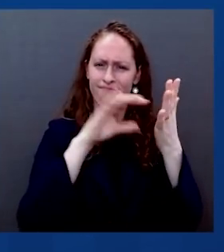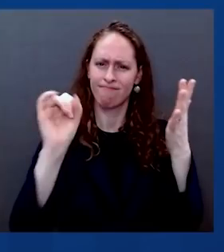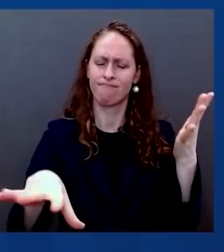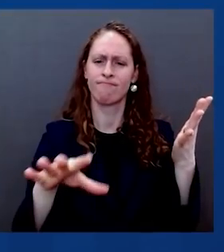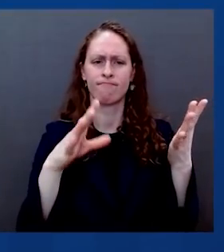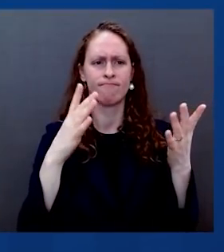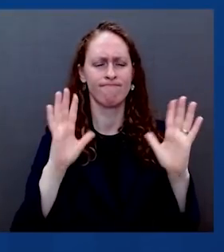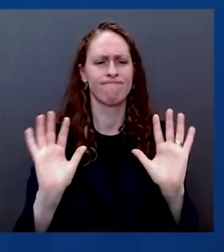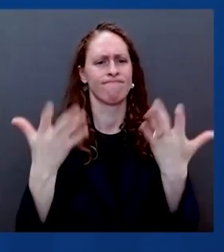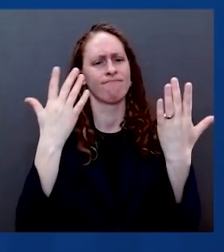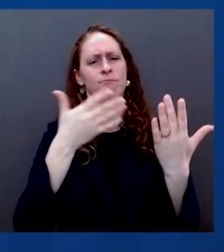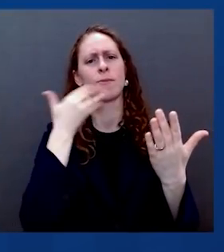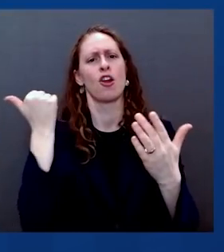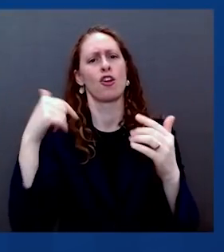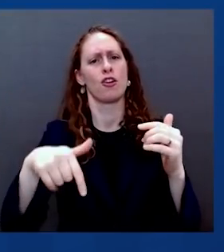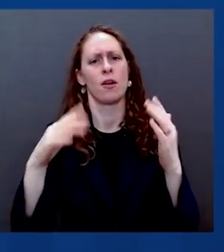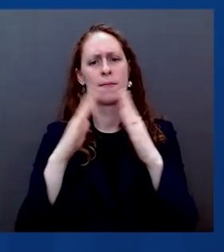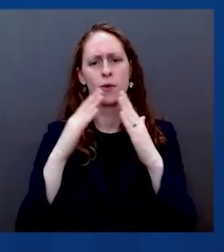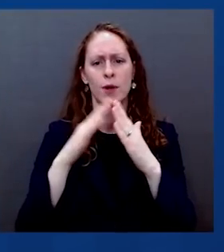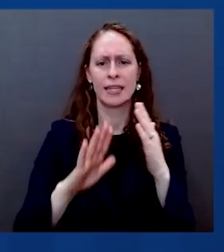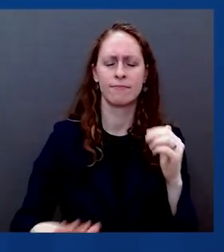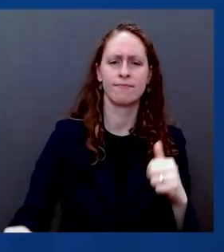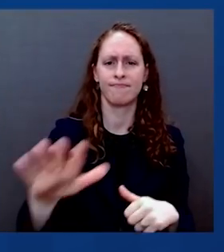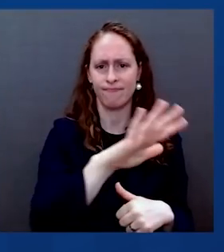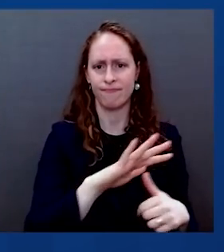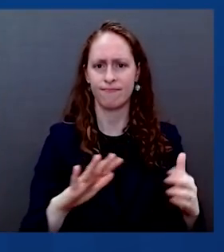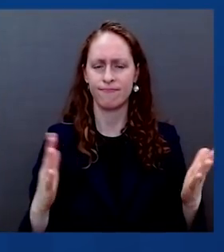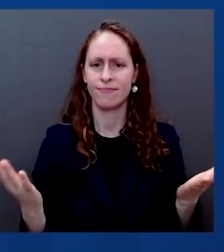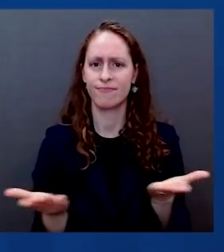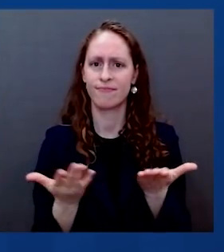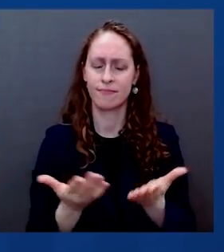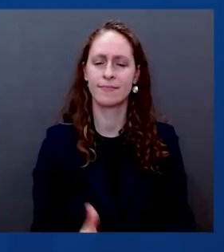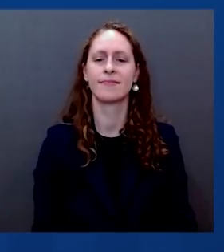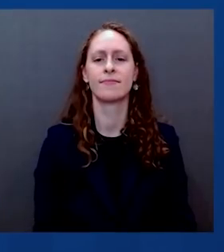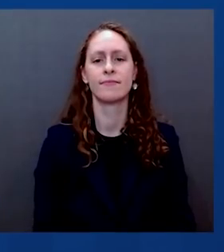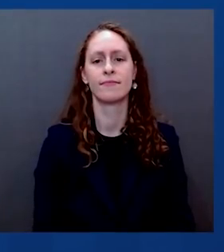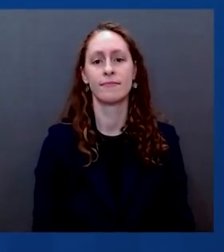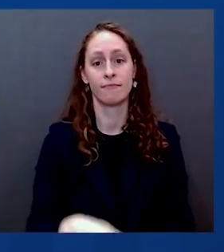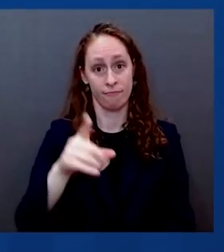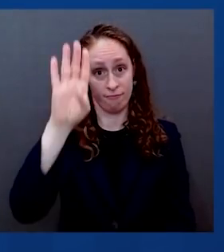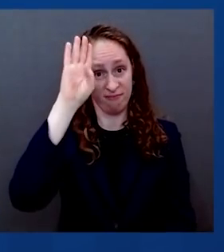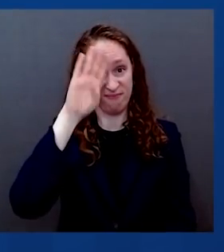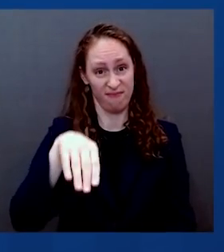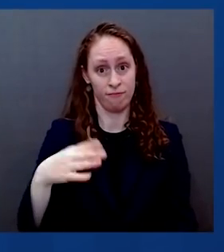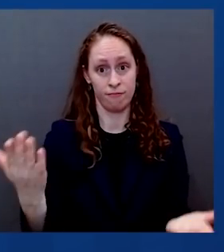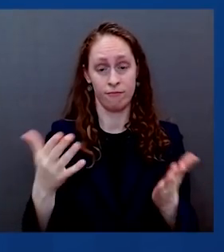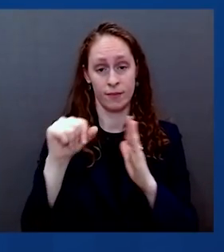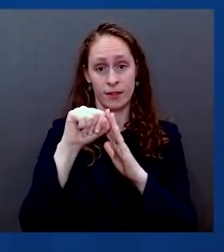and how it poses a threat to the voting rights of citizens. I distinctly remember registering to vote